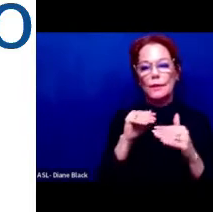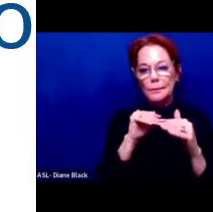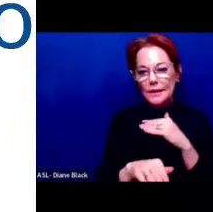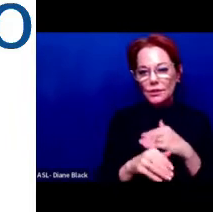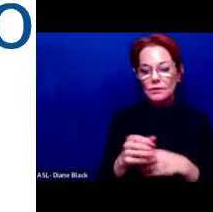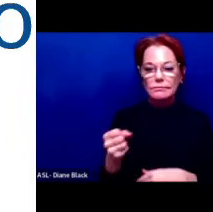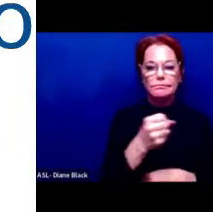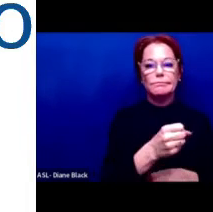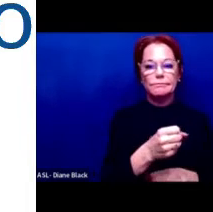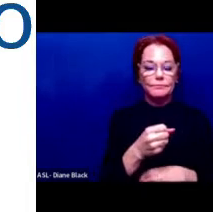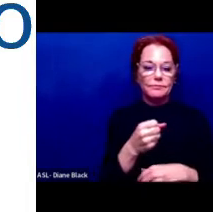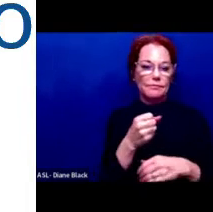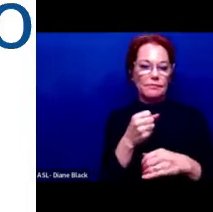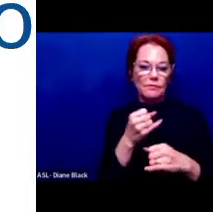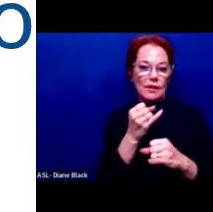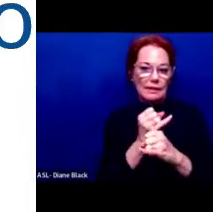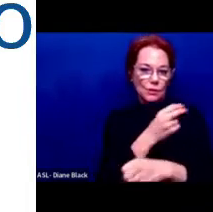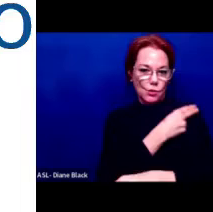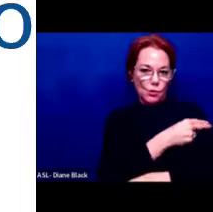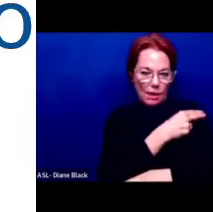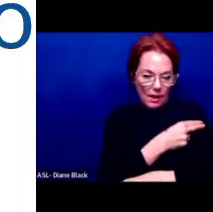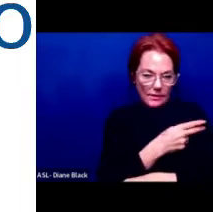institutionalize or experiencing